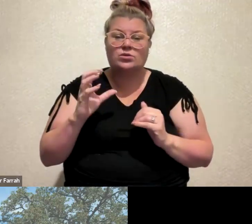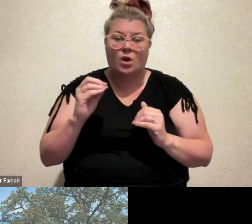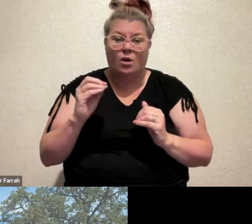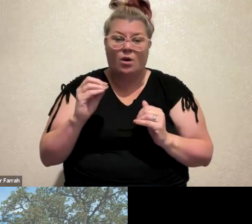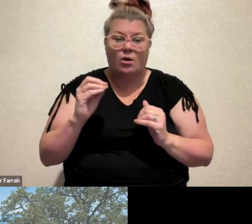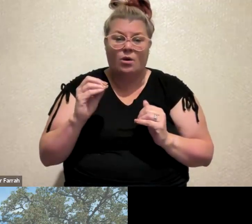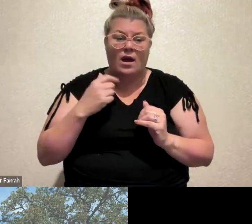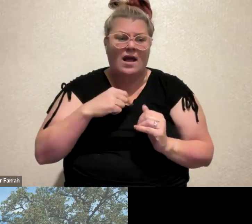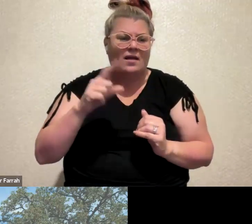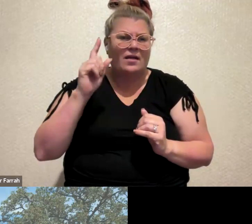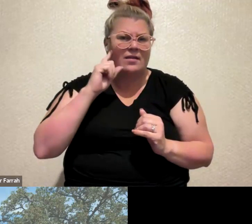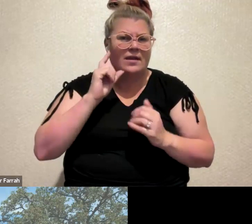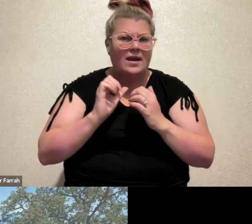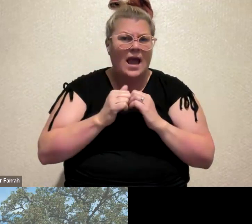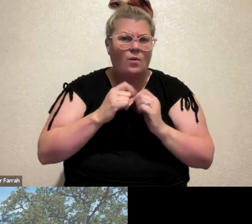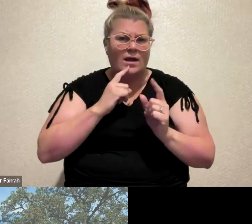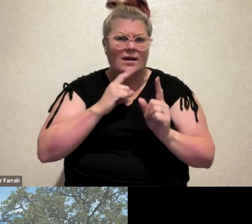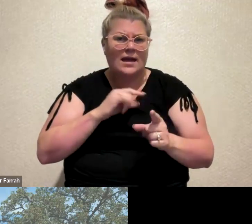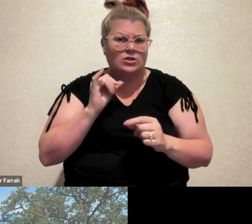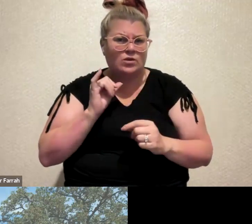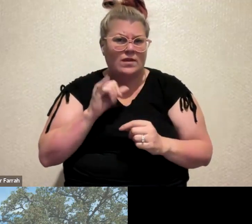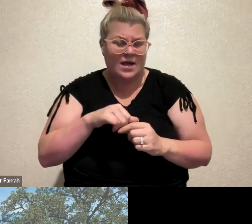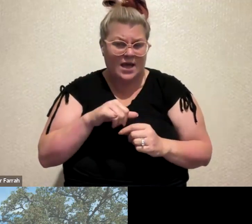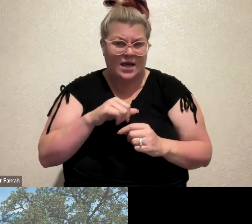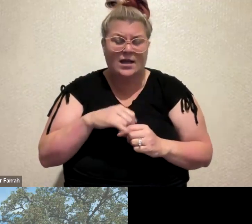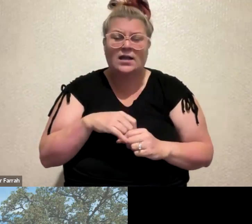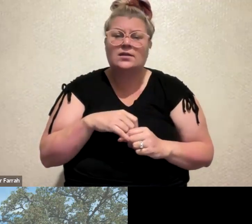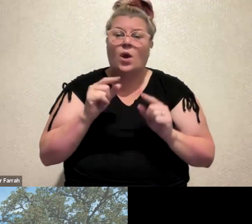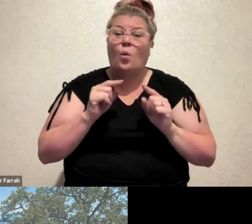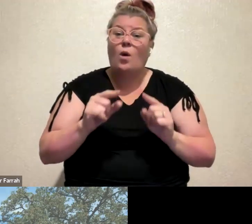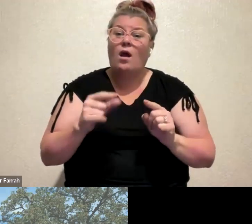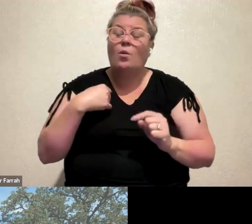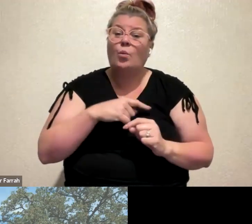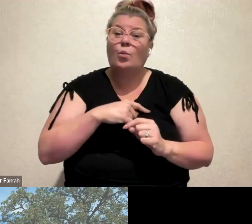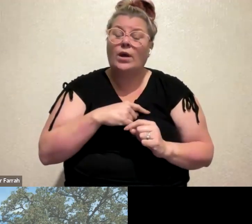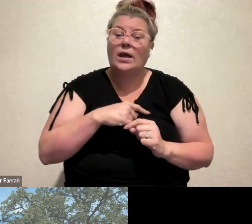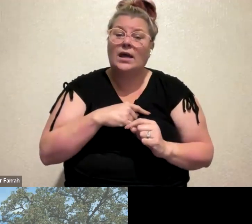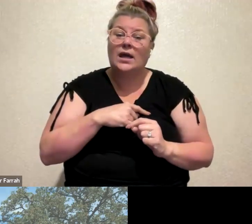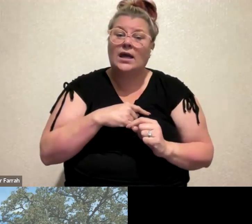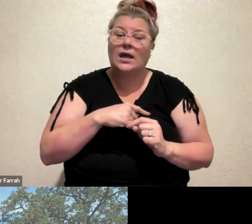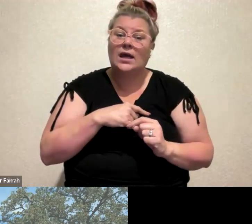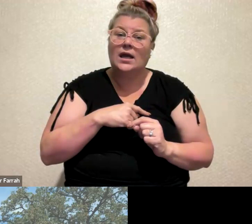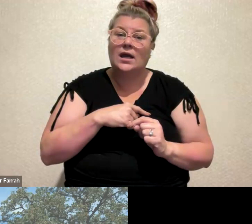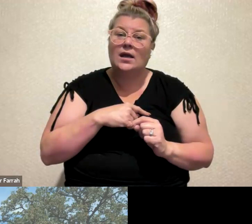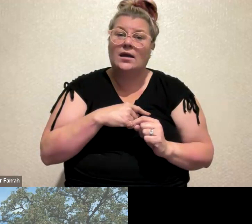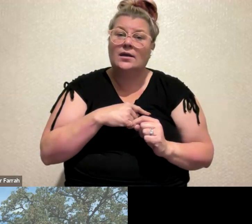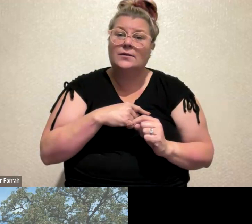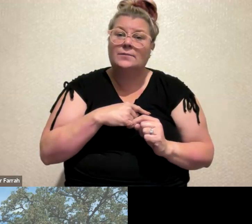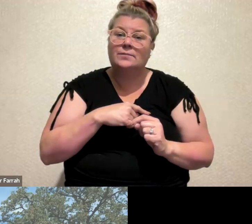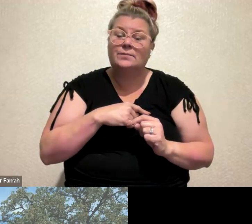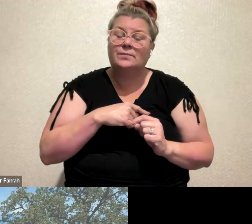I think the way that I could answer this question is that while we are you know have to follow the